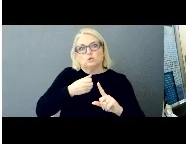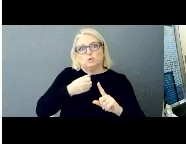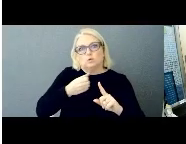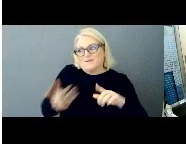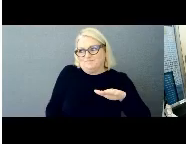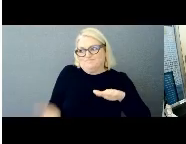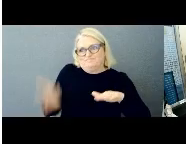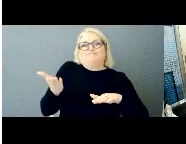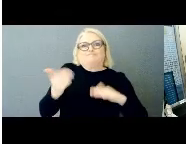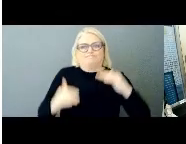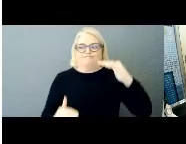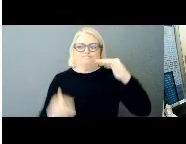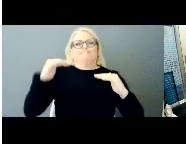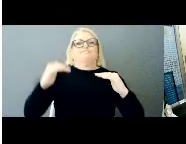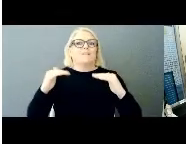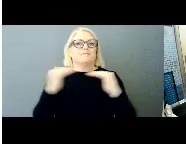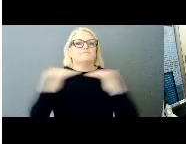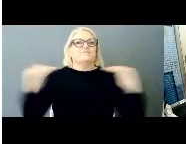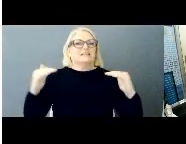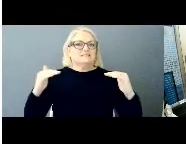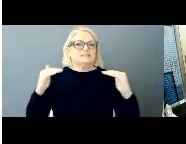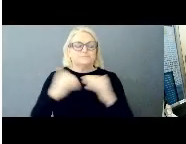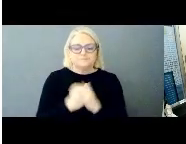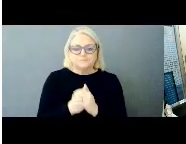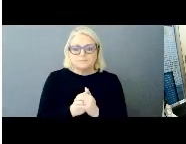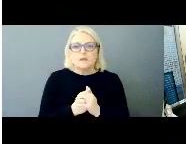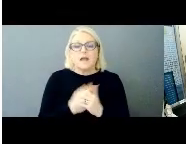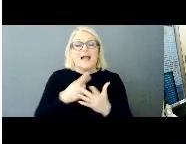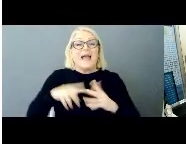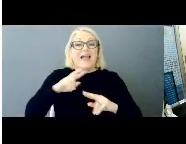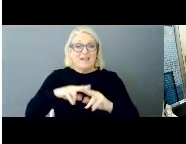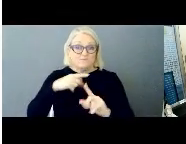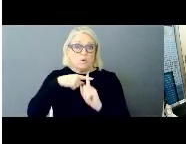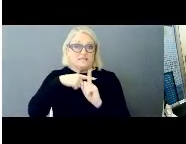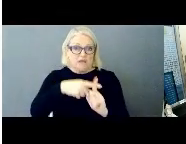The third is that I would love to say, if we just target some really poor areas, all will be good.